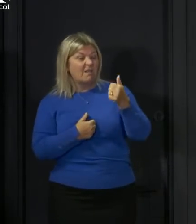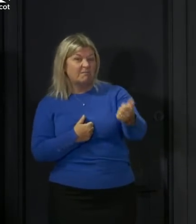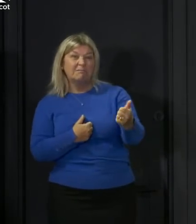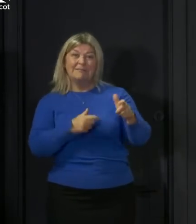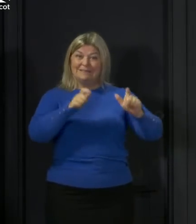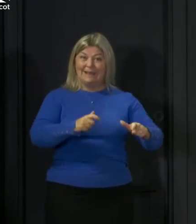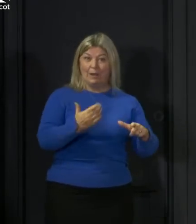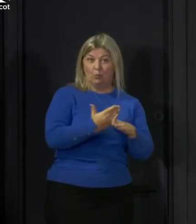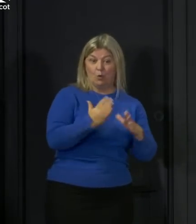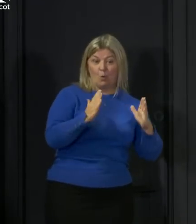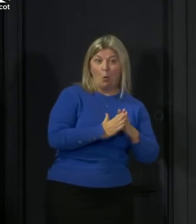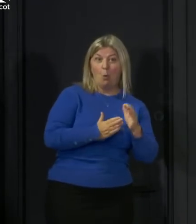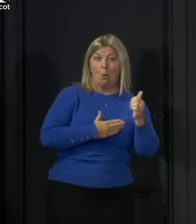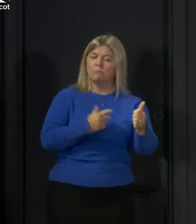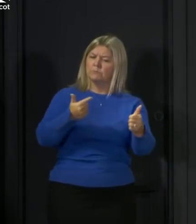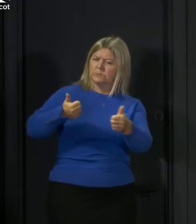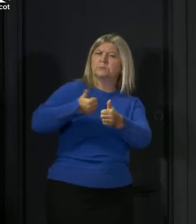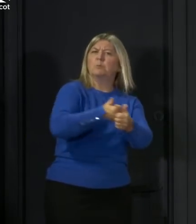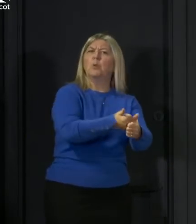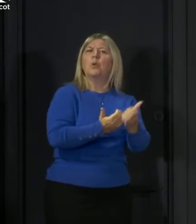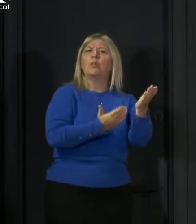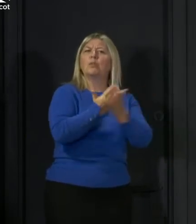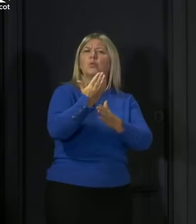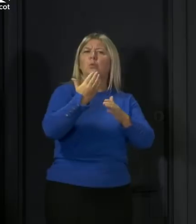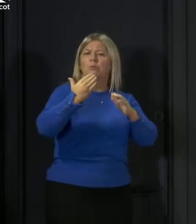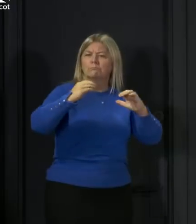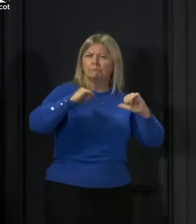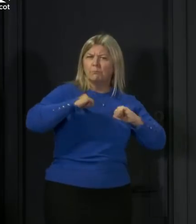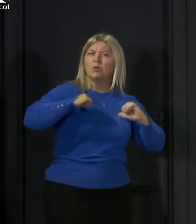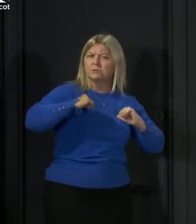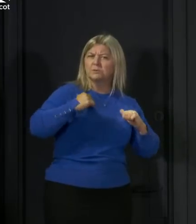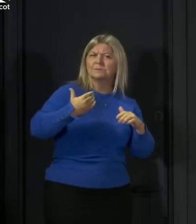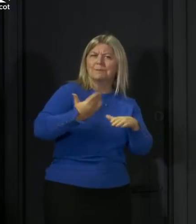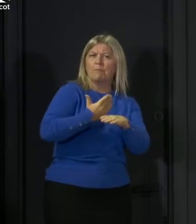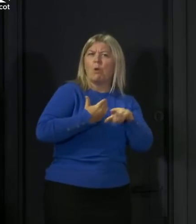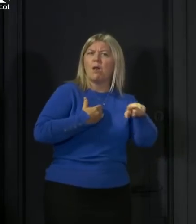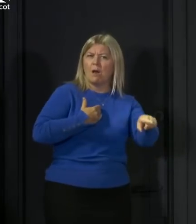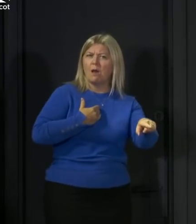continue to be supported by their employer. And I would ask again today, all employers to play their